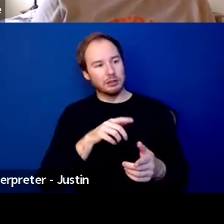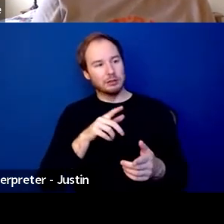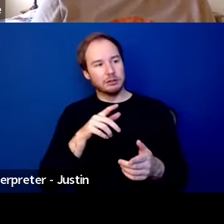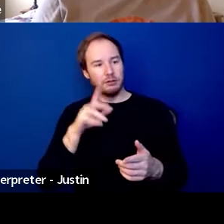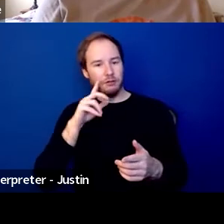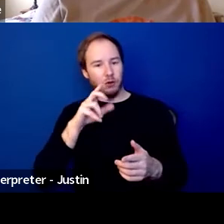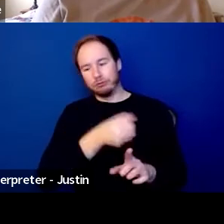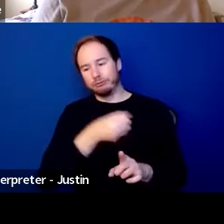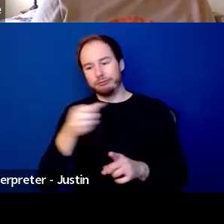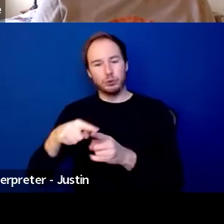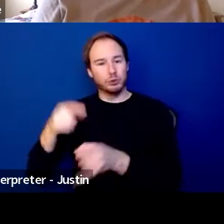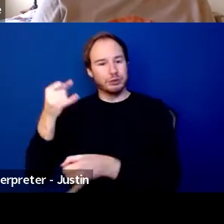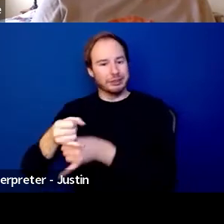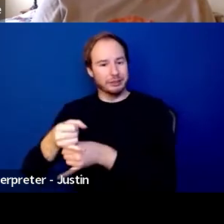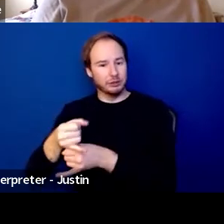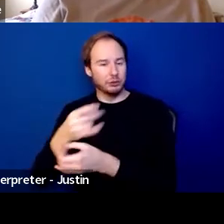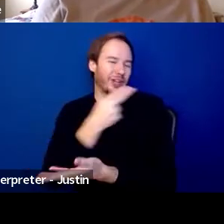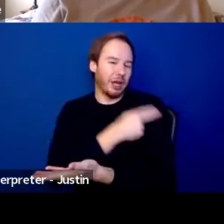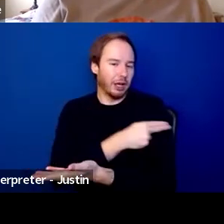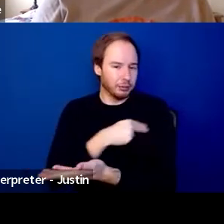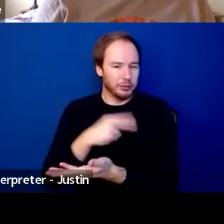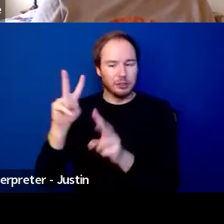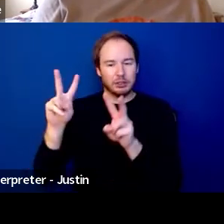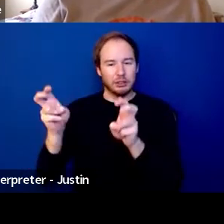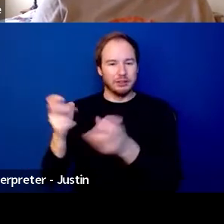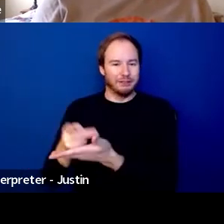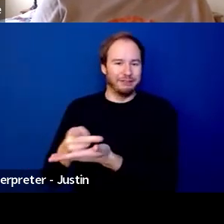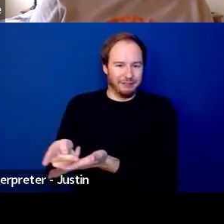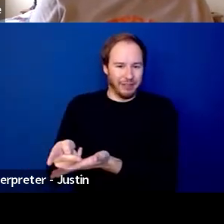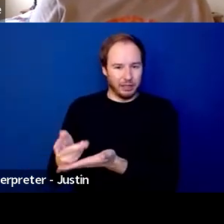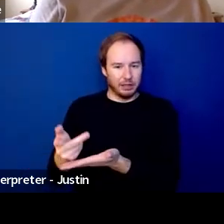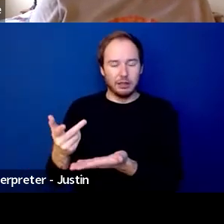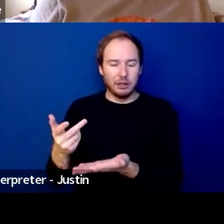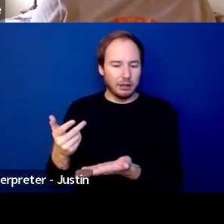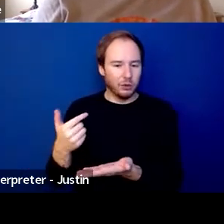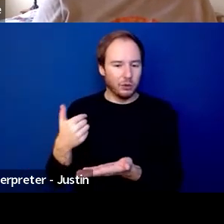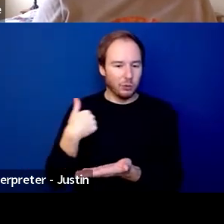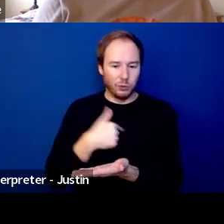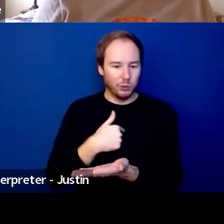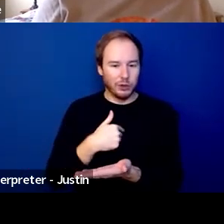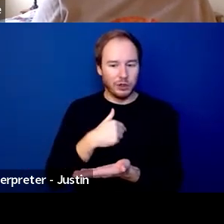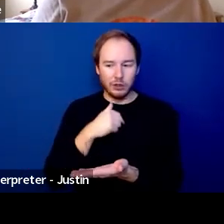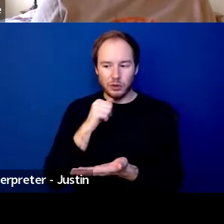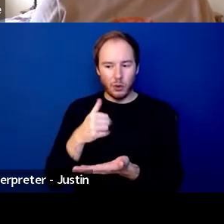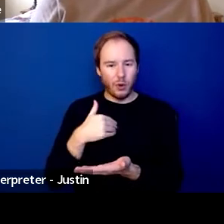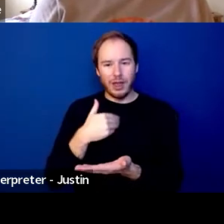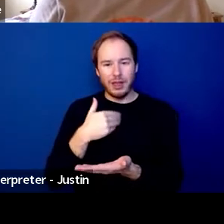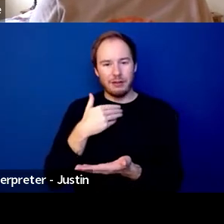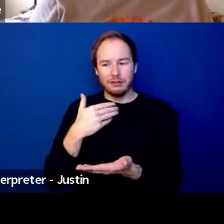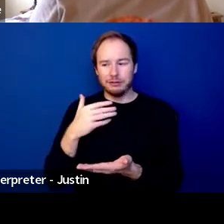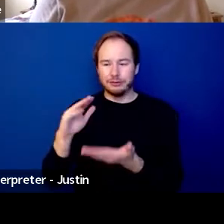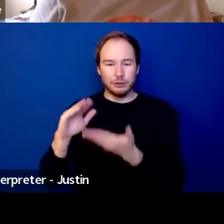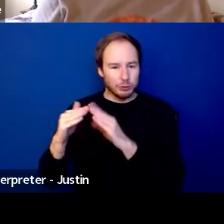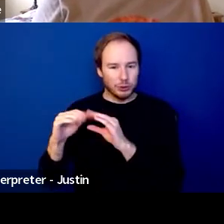of state hospitals have failed as we don't have community treatment teams anymore. For whatever reason,